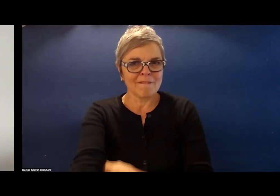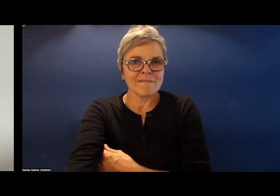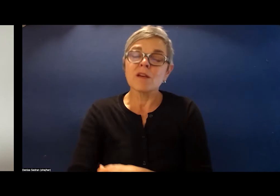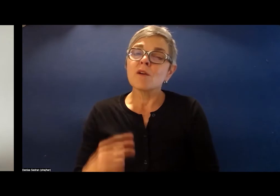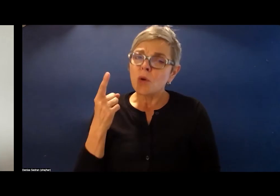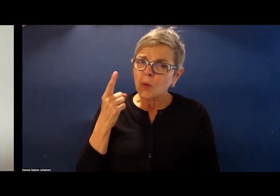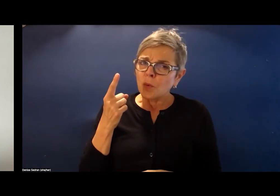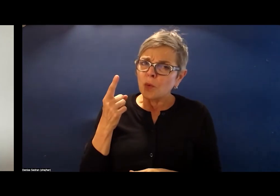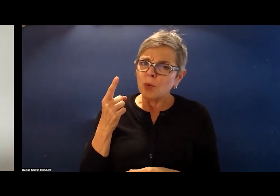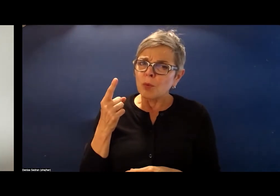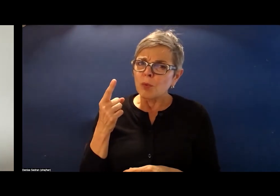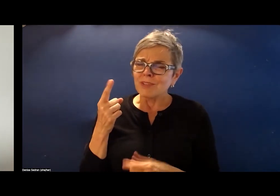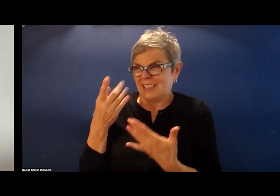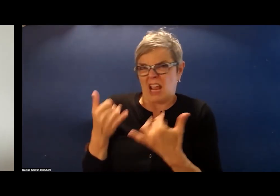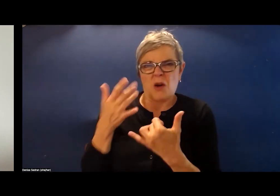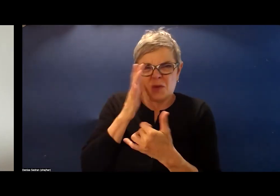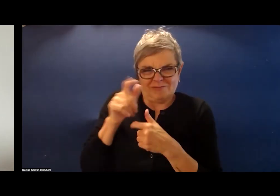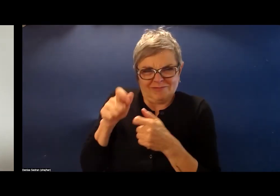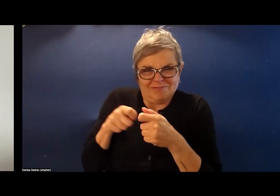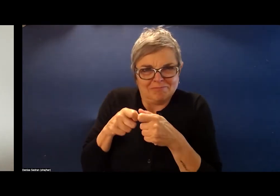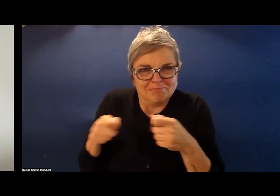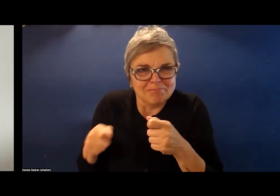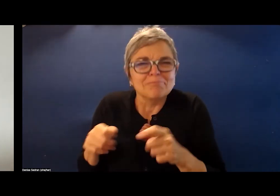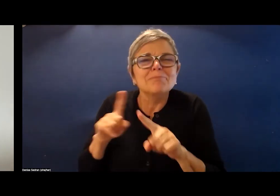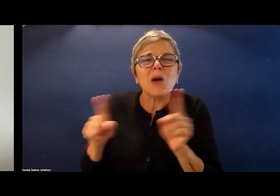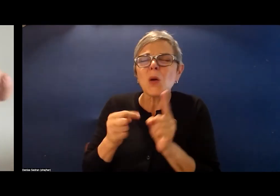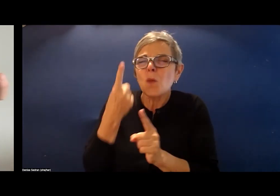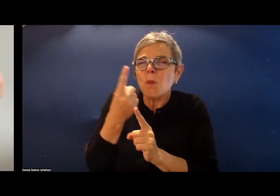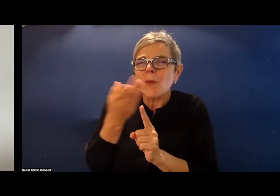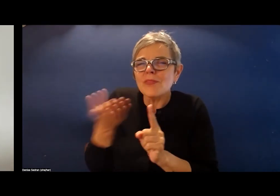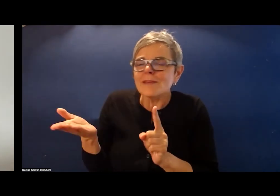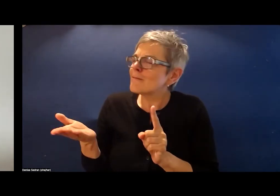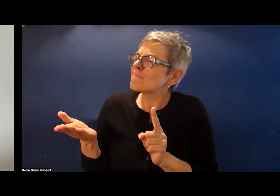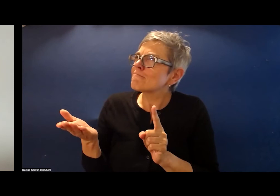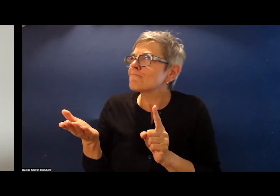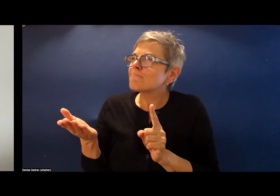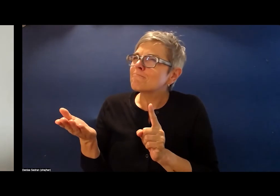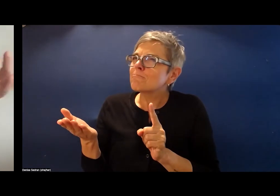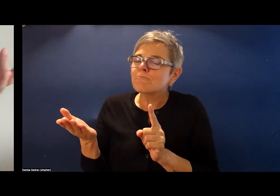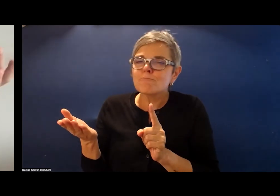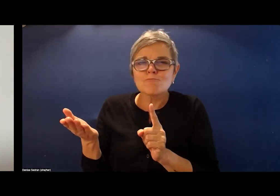is that a missing representation from our field school archive are the extraordinary students